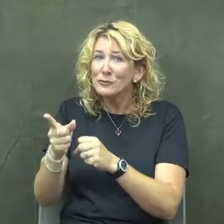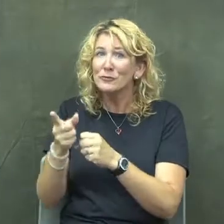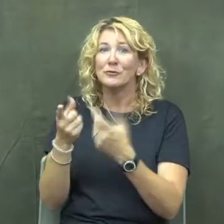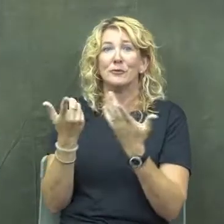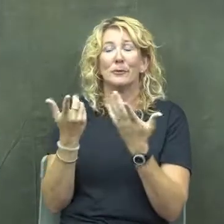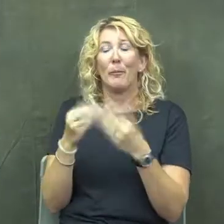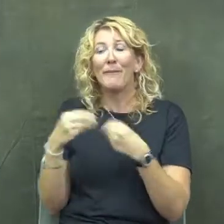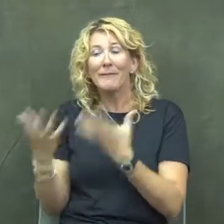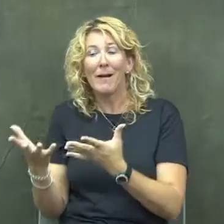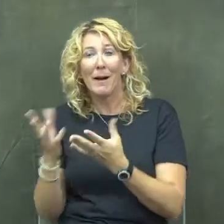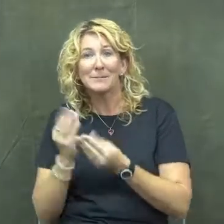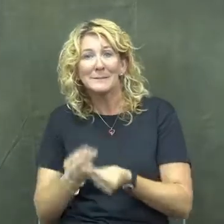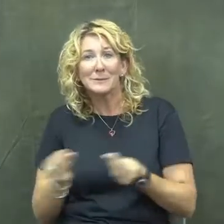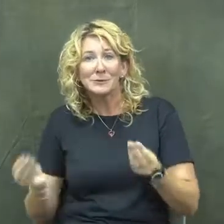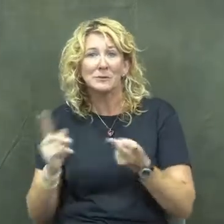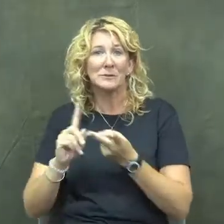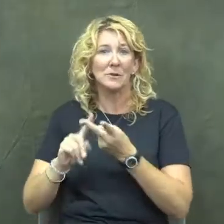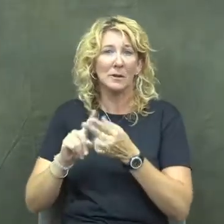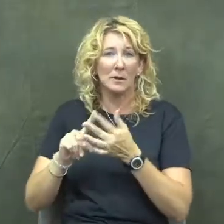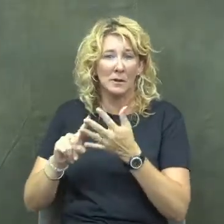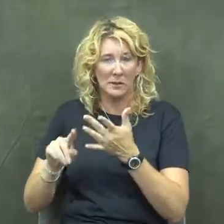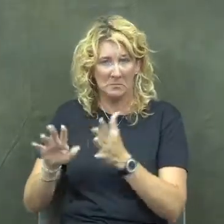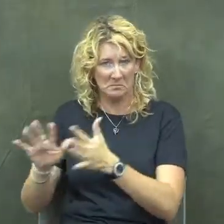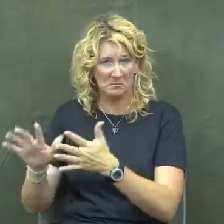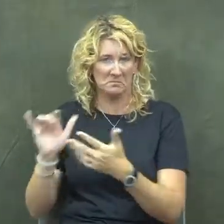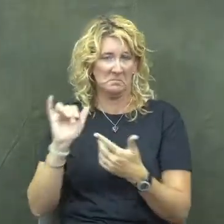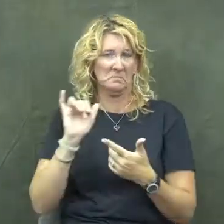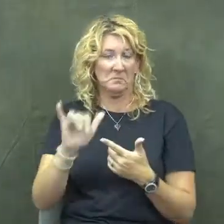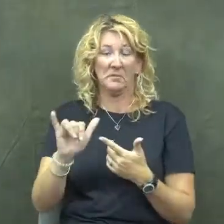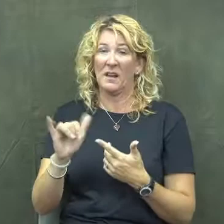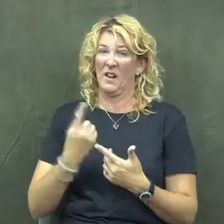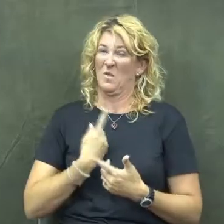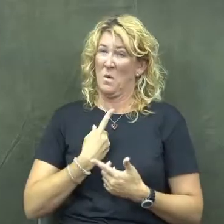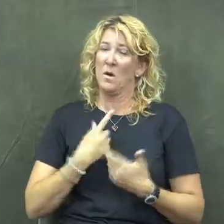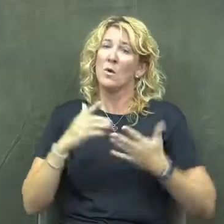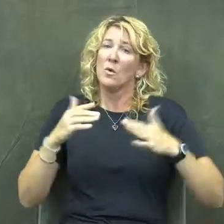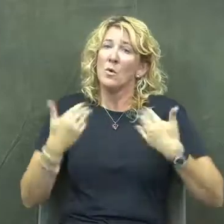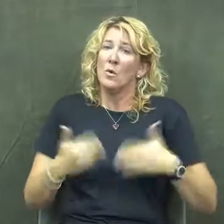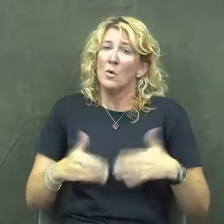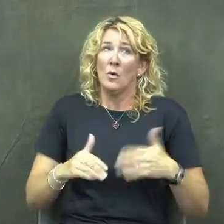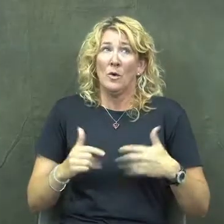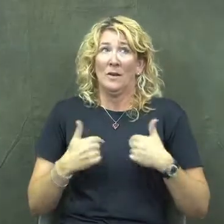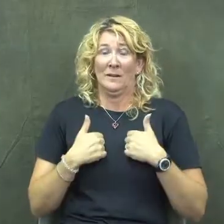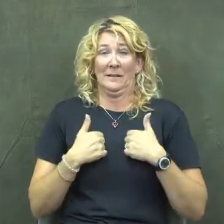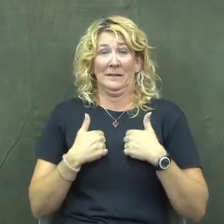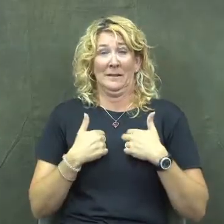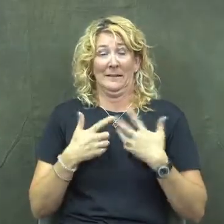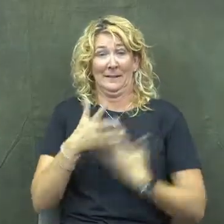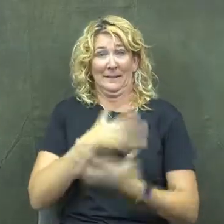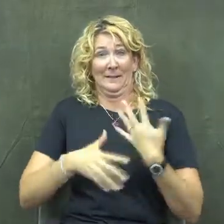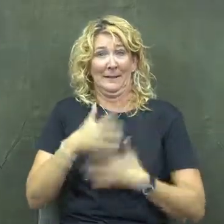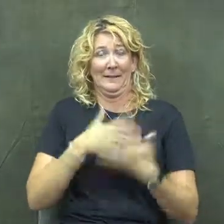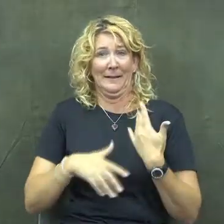to make sure that I was provided materials, etc. And that was when I was the only deaf student,